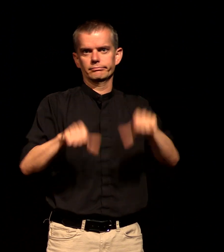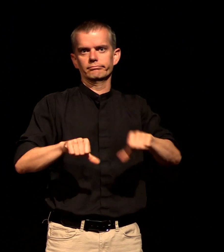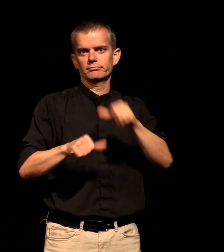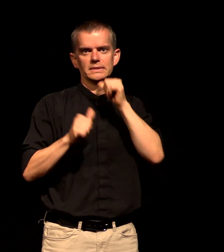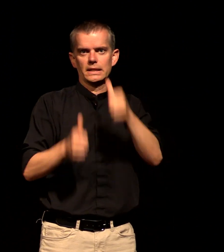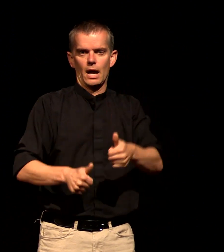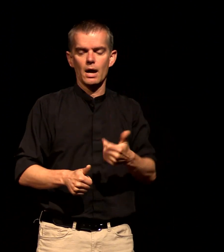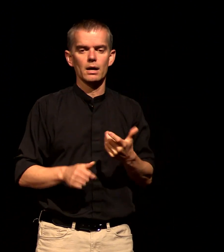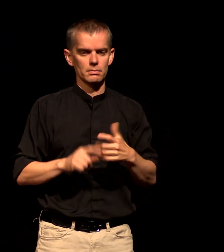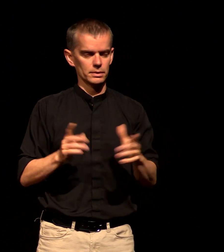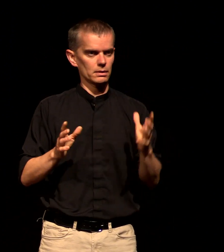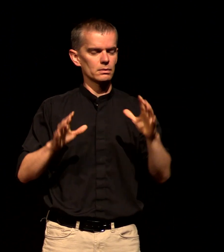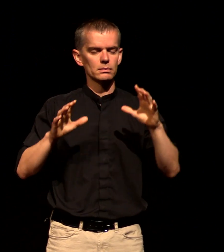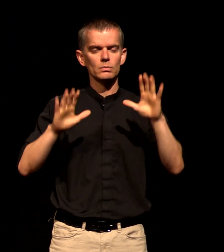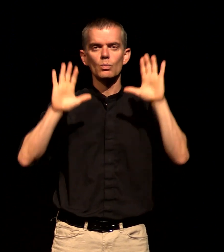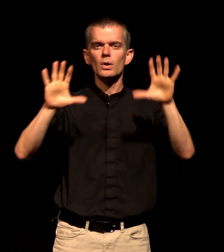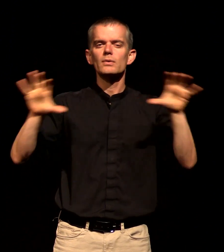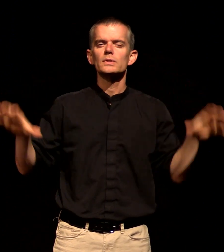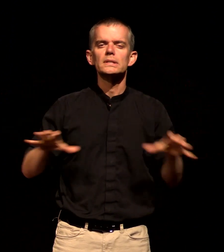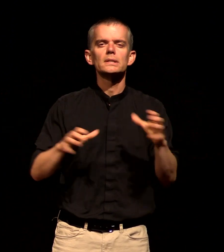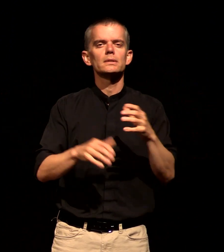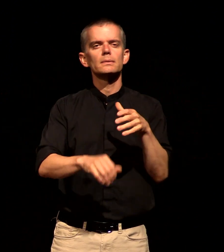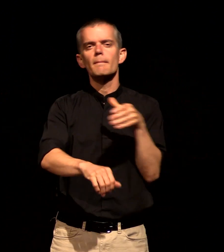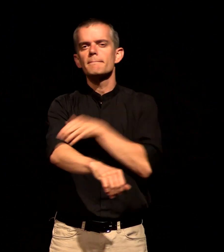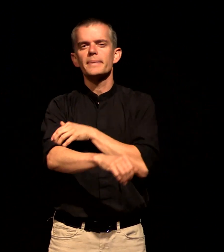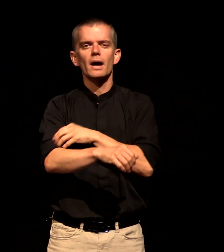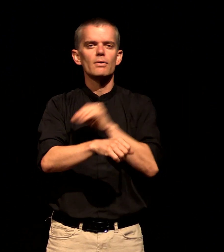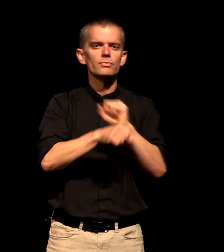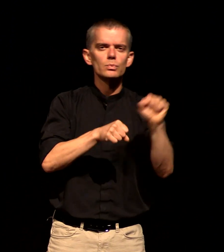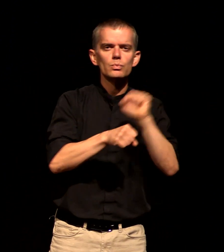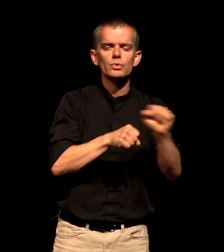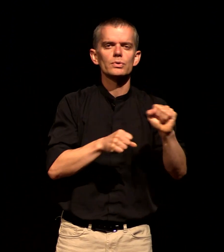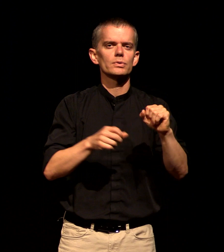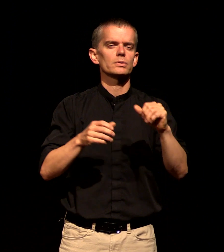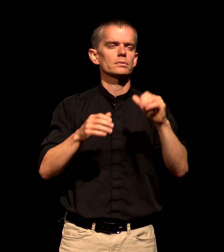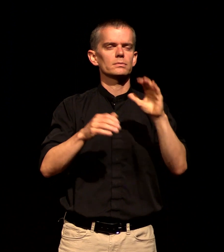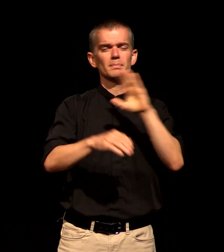that would lead one's to trust in the existence of wonderful